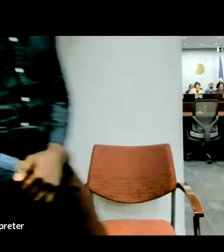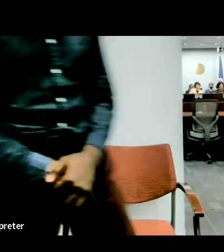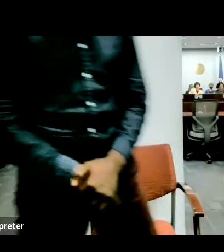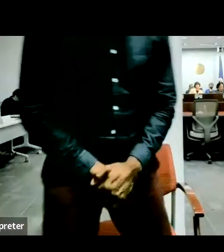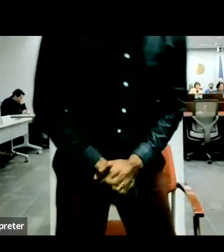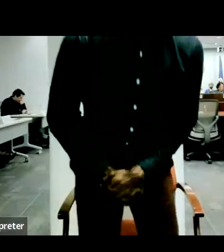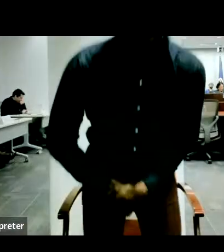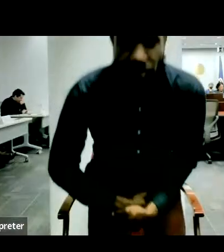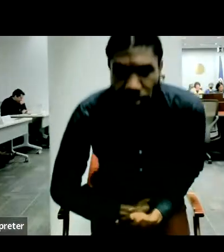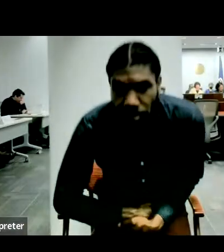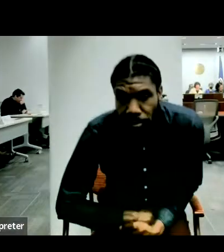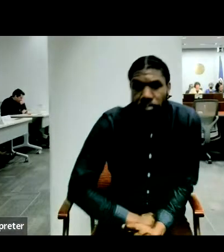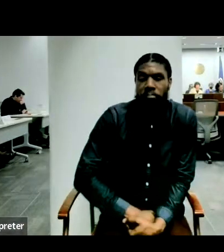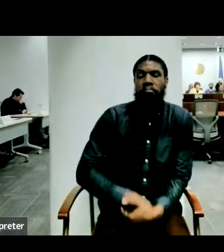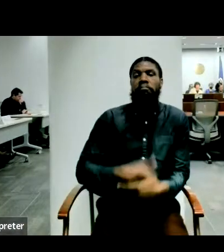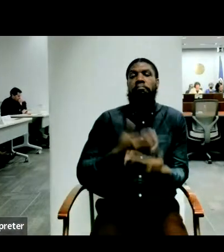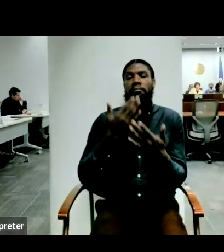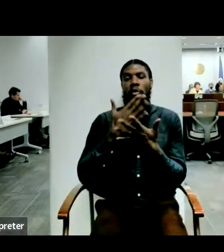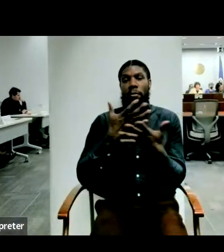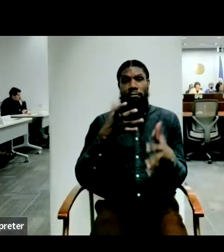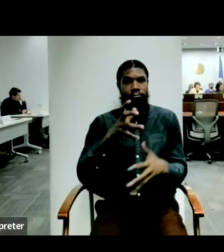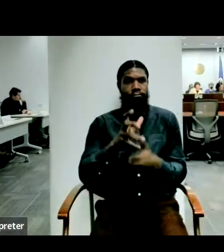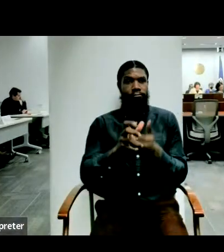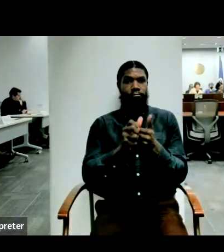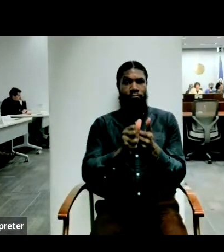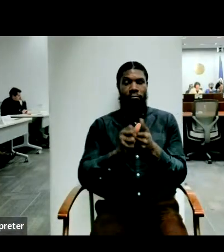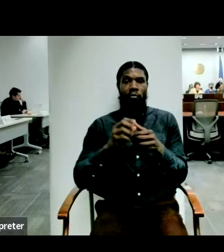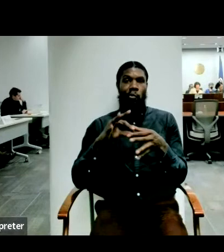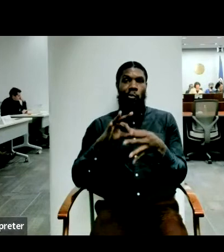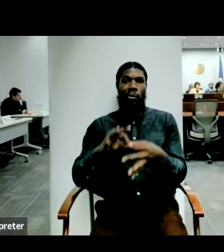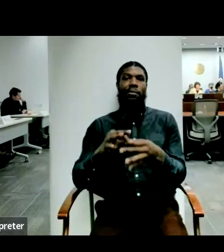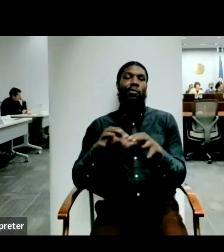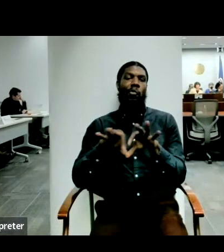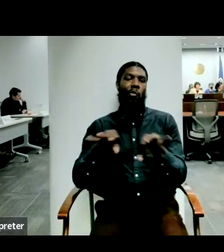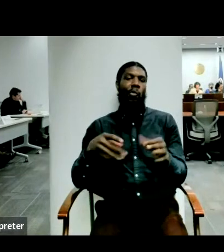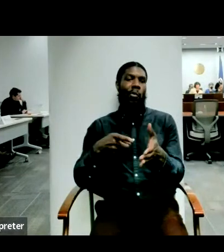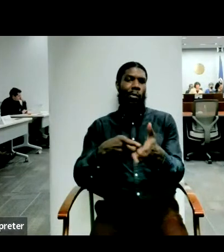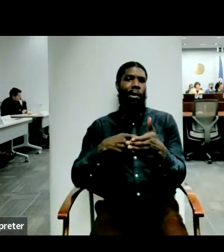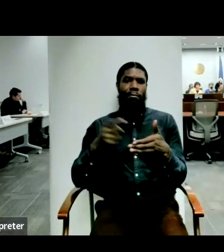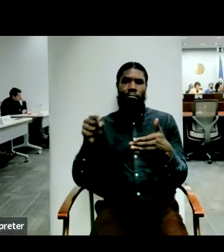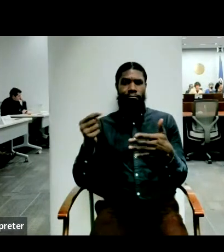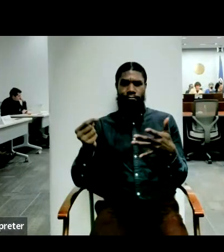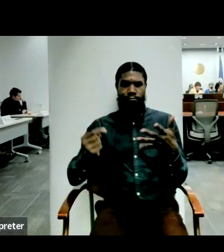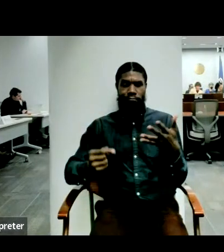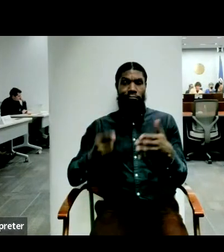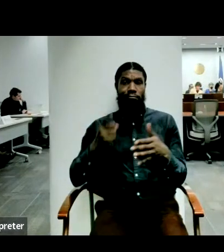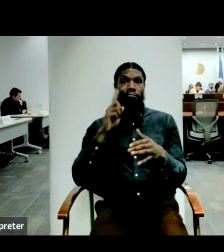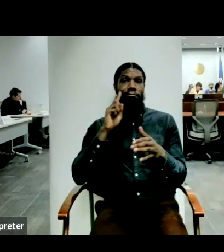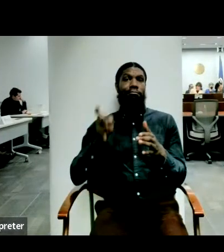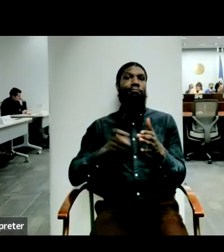bars view is on degree requirements, are you seeing that as an area of increased scrutiny